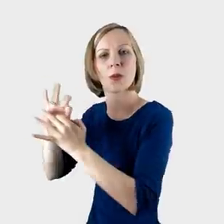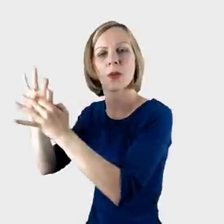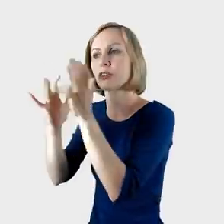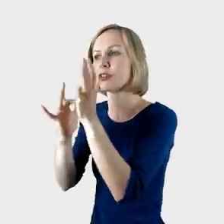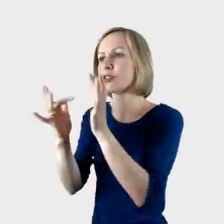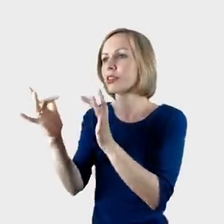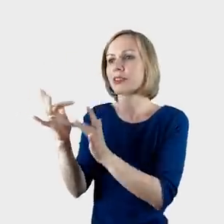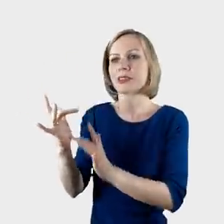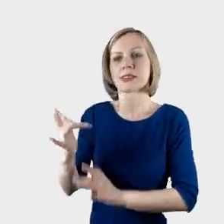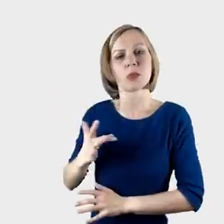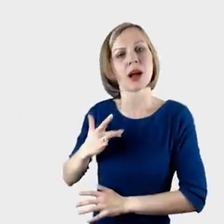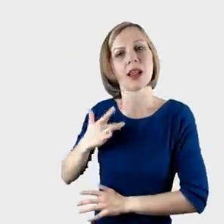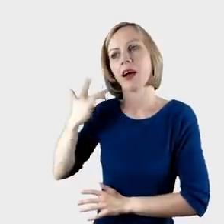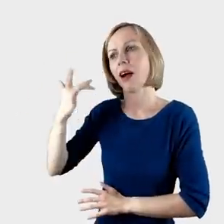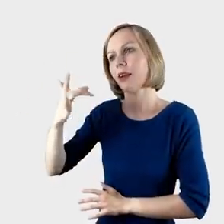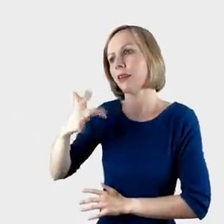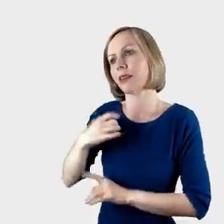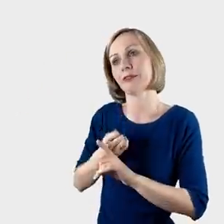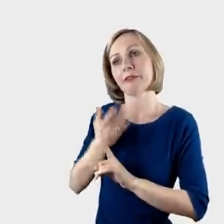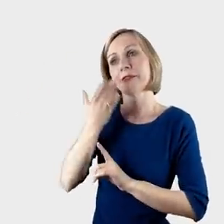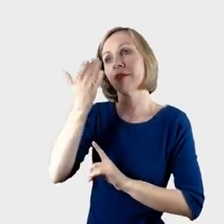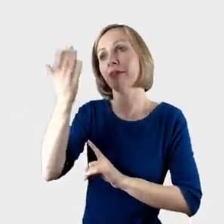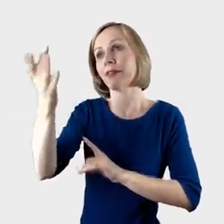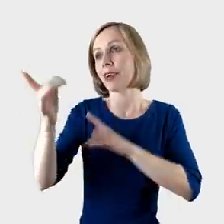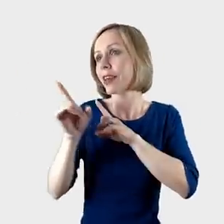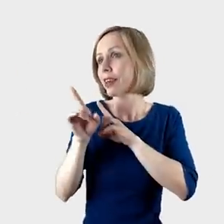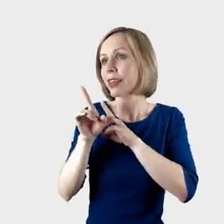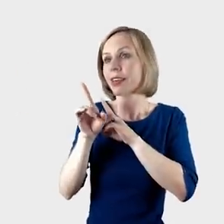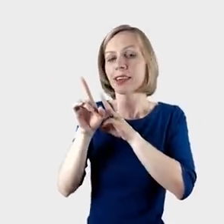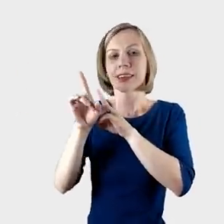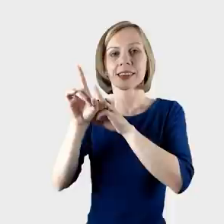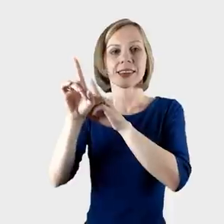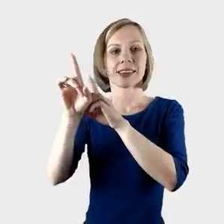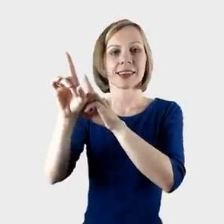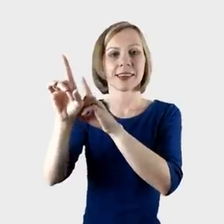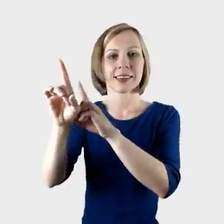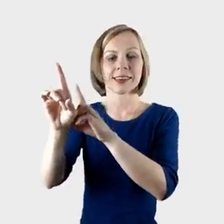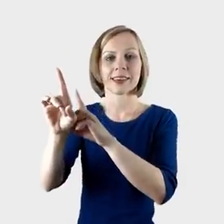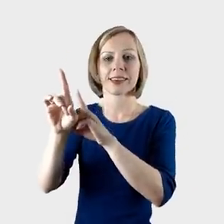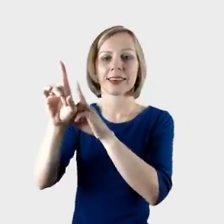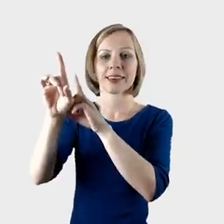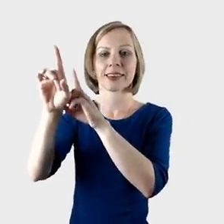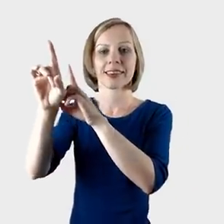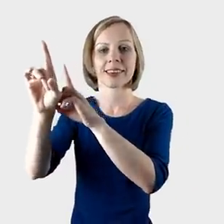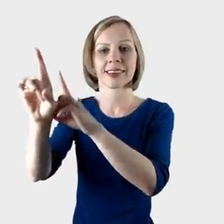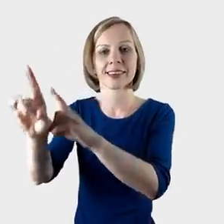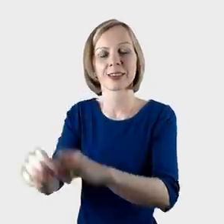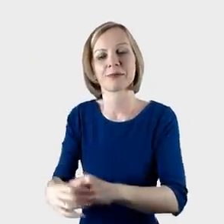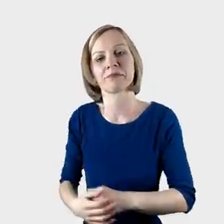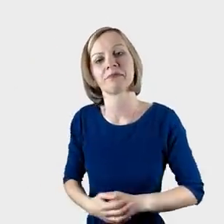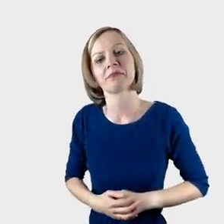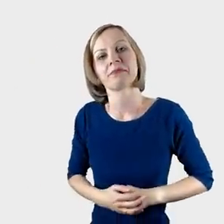Jesus, take my life and lead me on